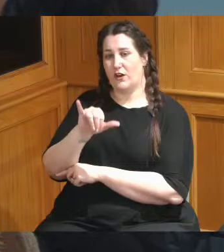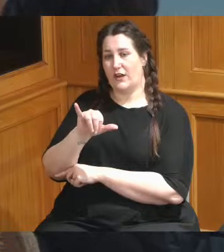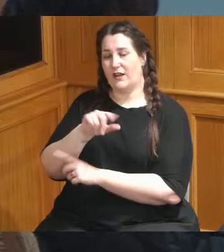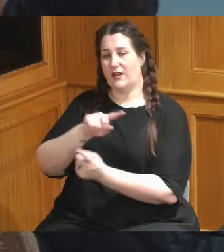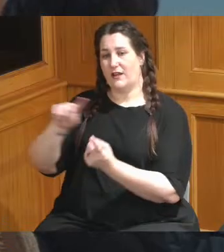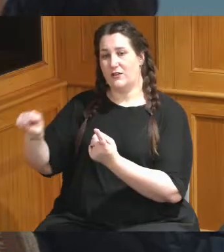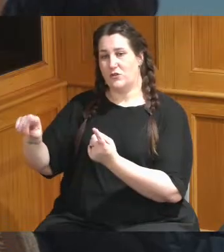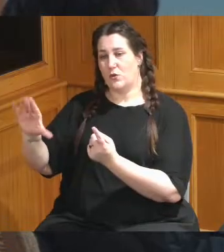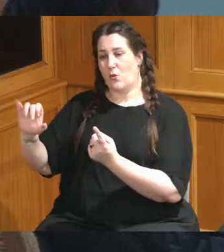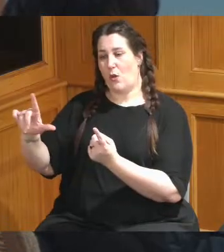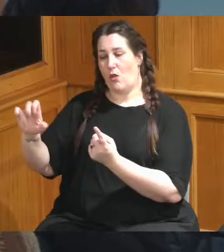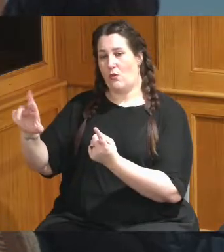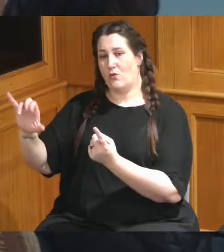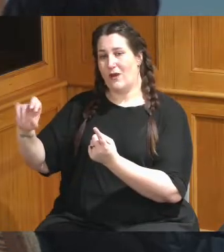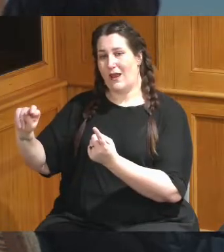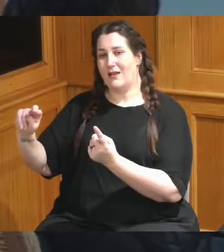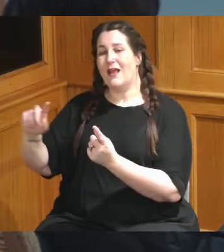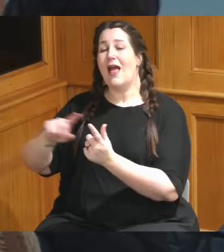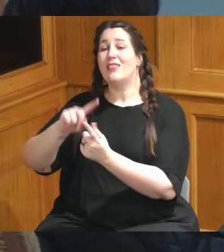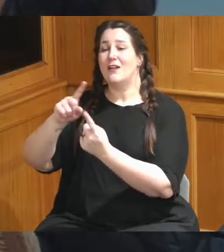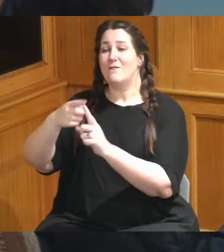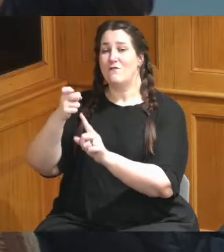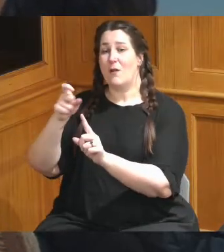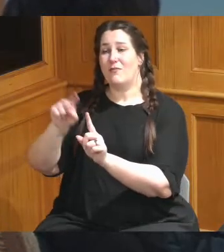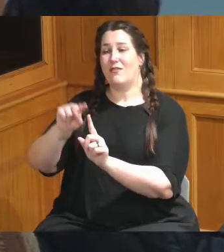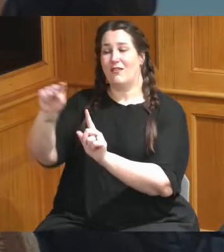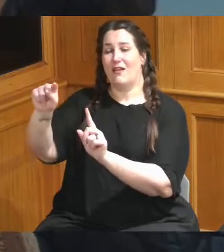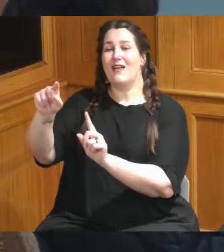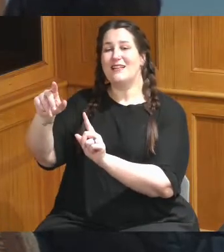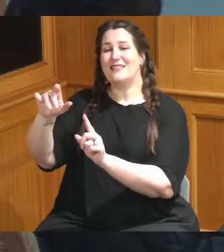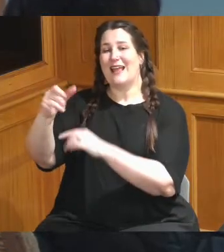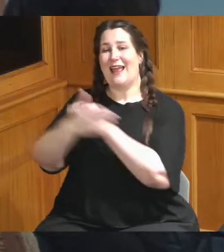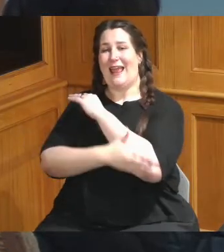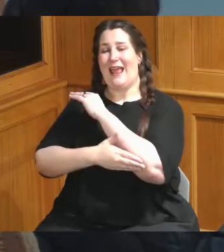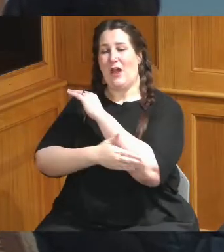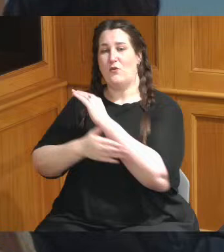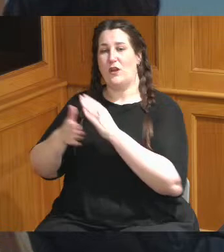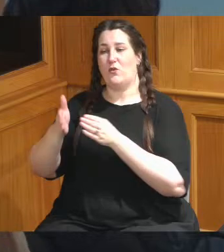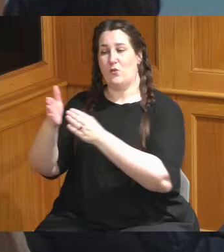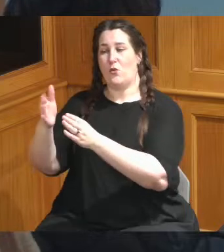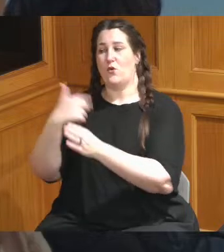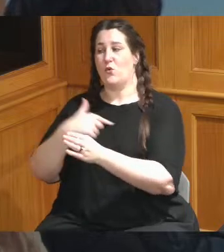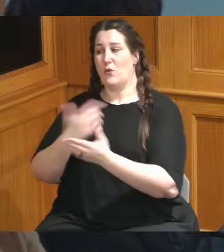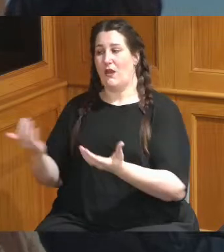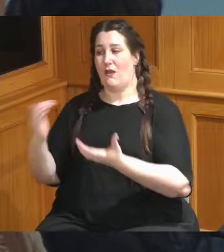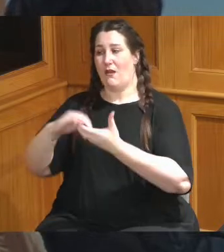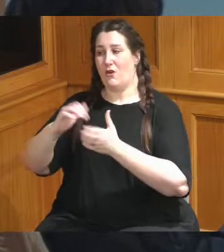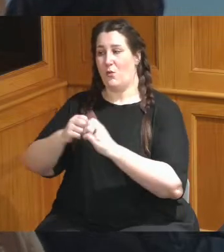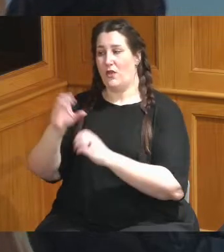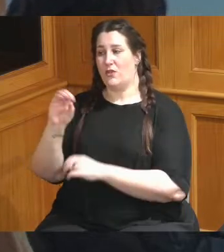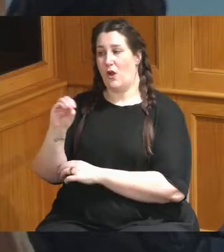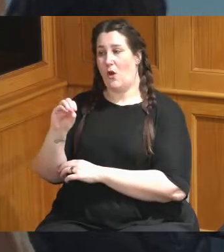it is a county road. we contract with ODOT to do some maintenance work there because we don't have